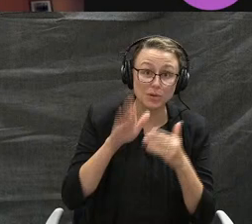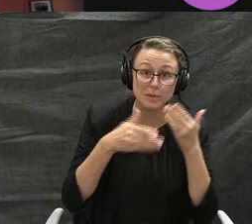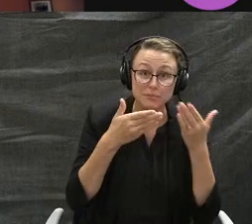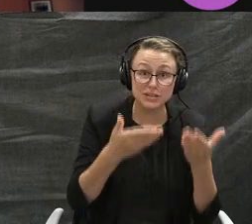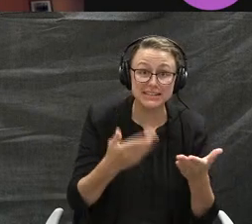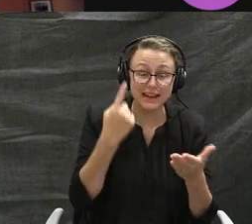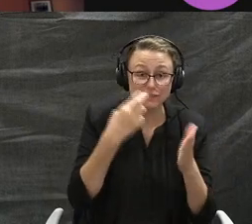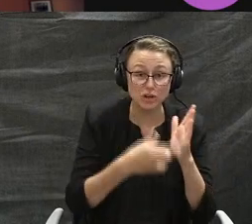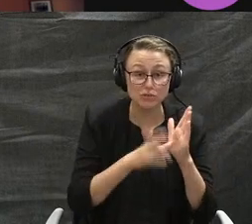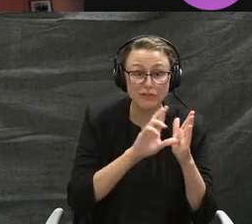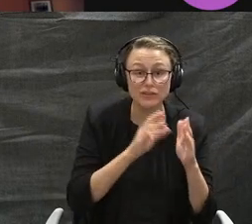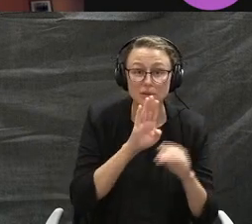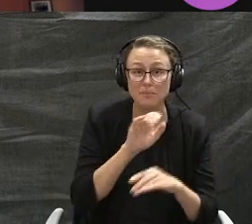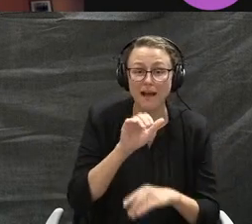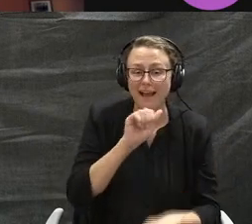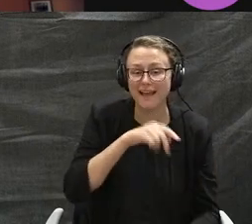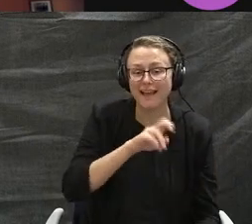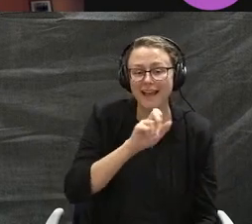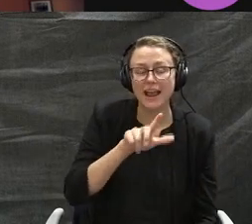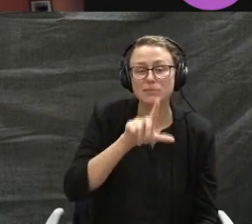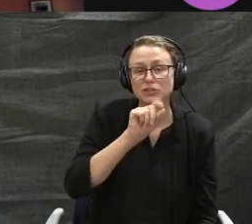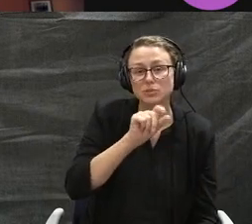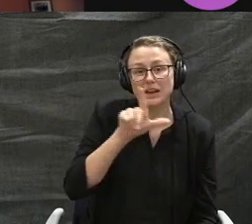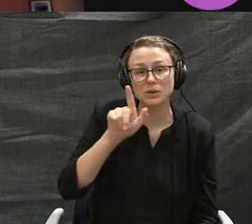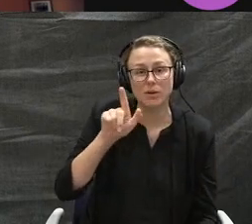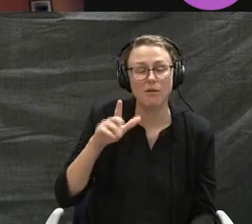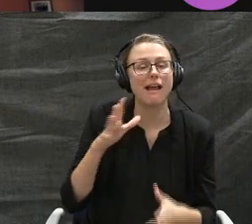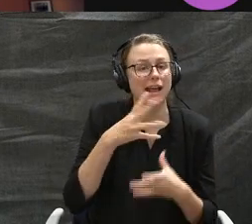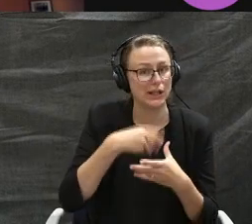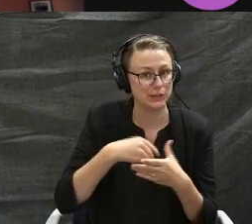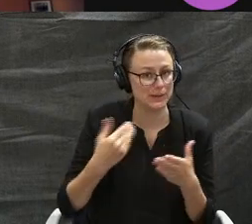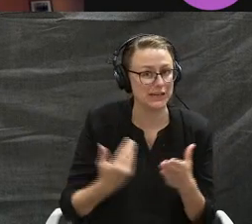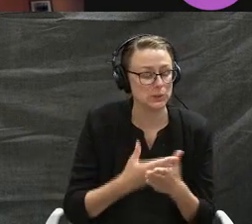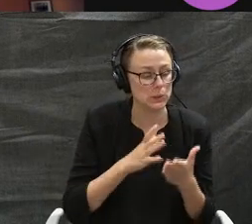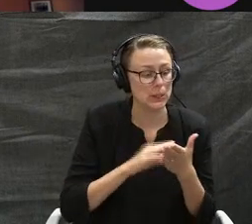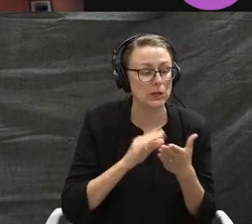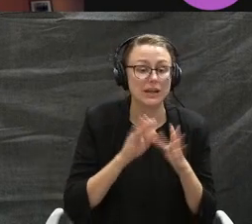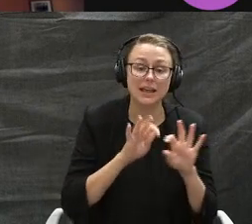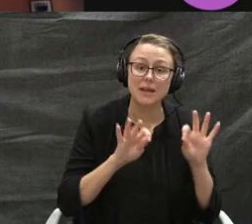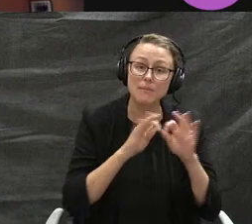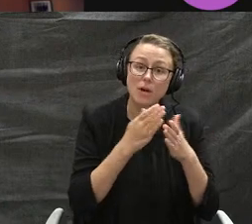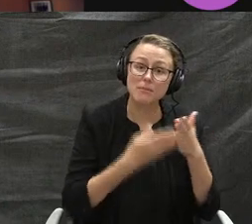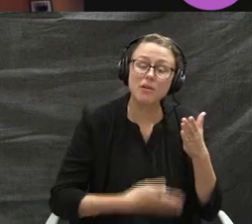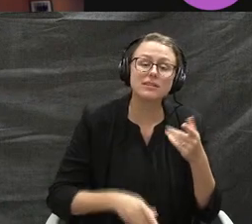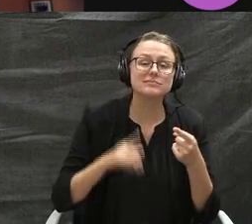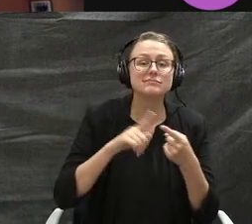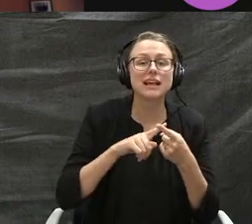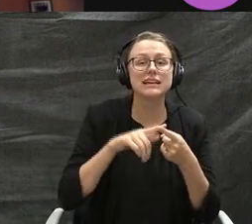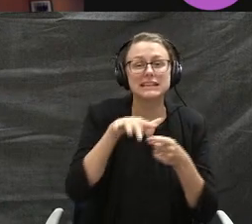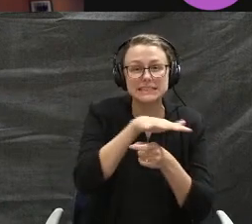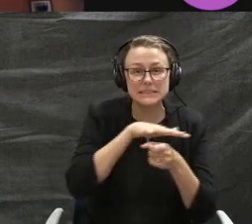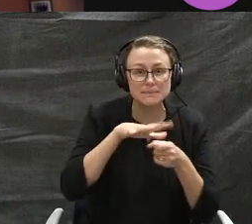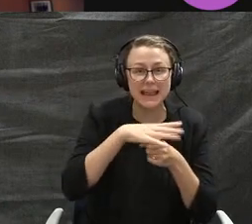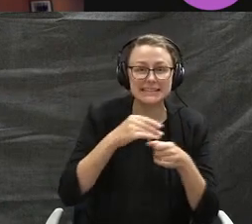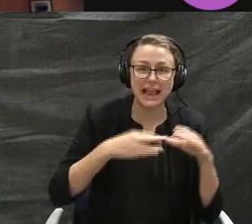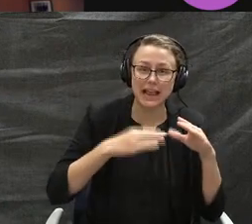review by April 2021, including new learnings. Key components should include spacing capacity, plans for students,